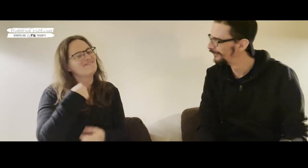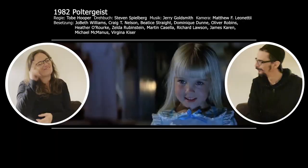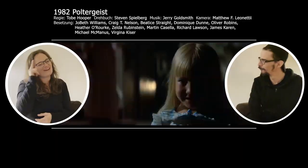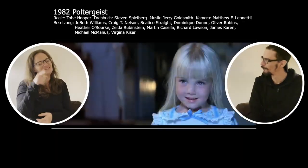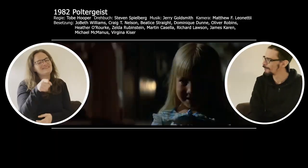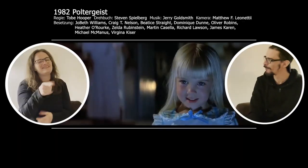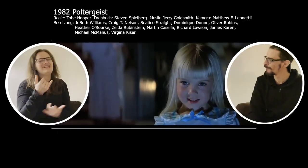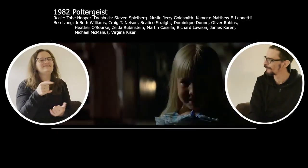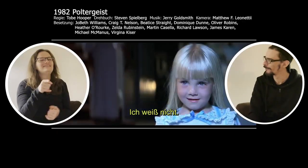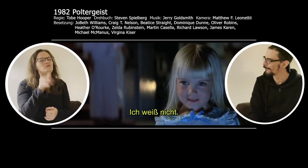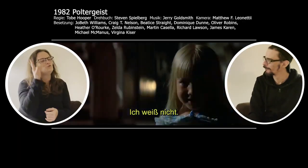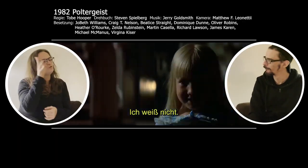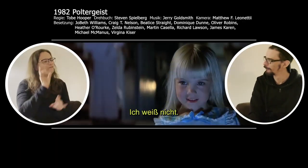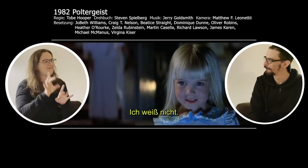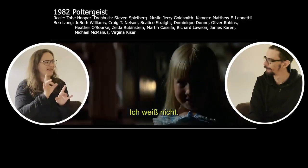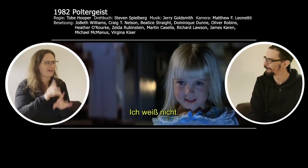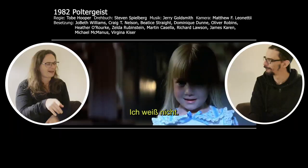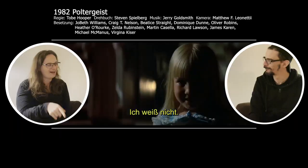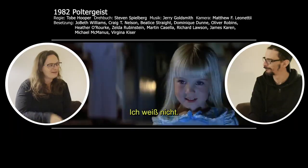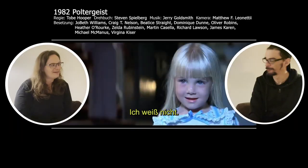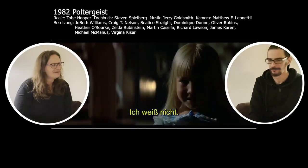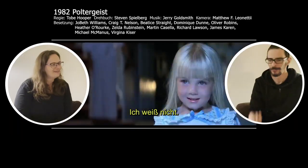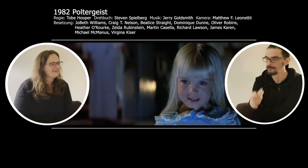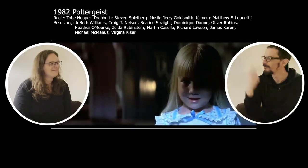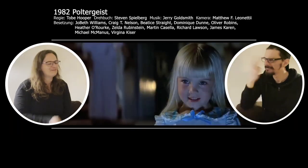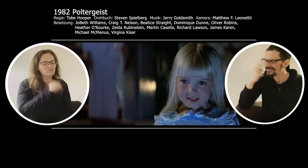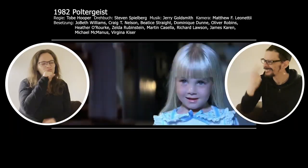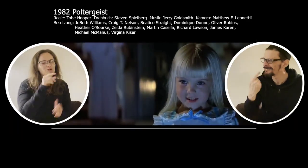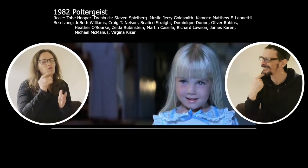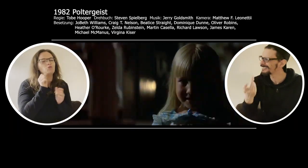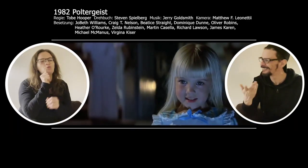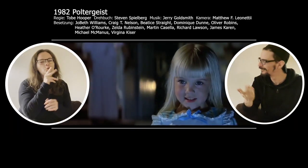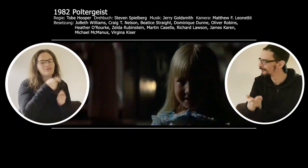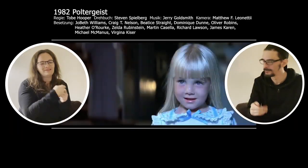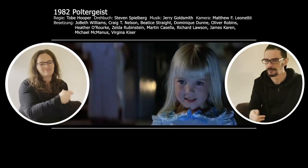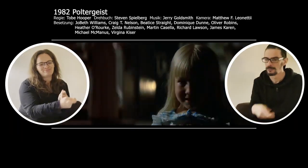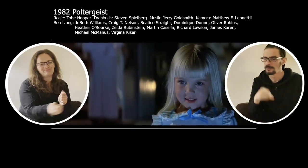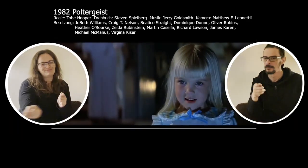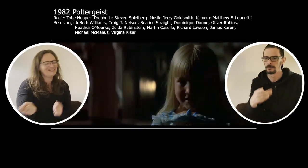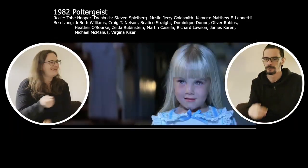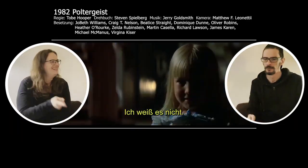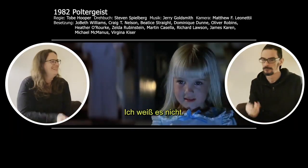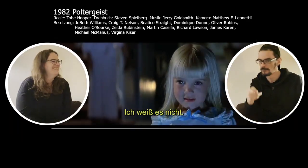I can see that she will be a future teacher... But she doesn't understand. - ... and she distributes the grades fairly.